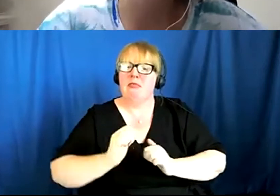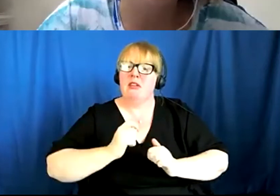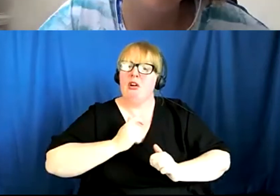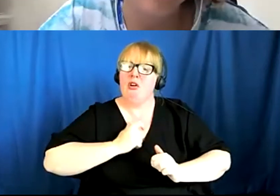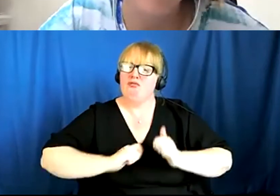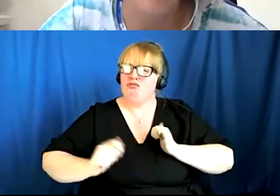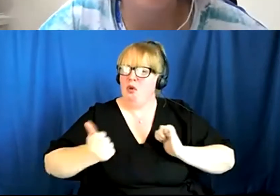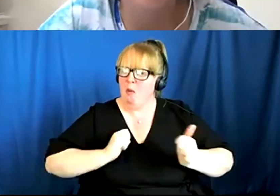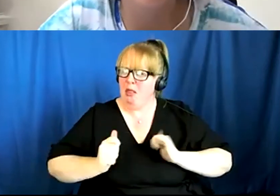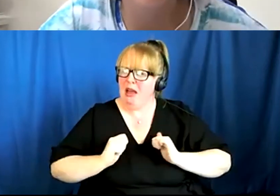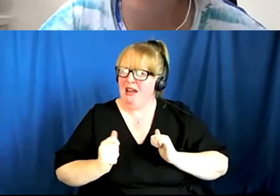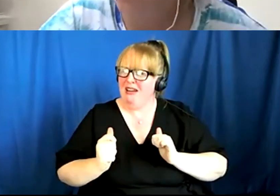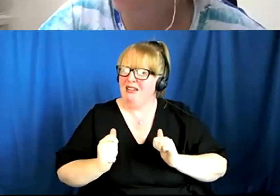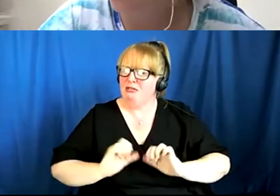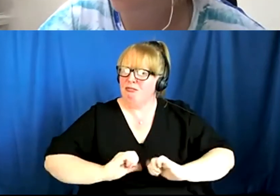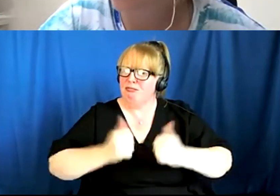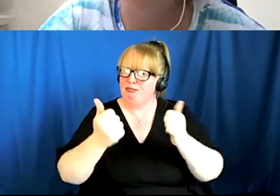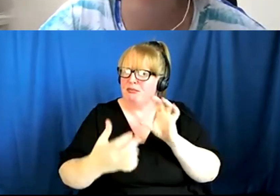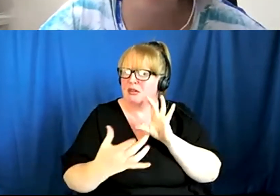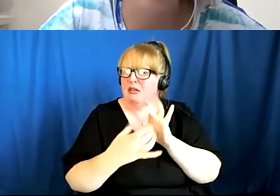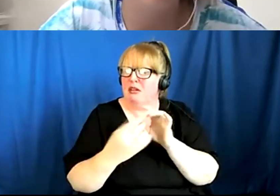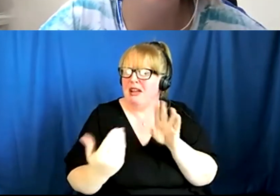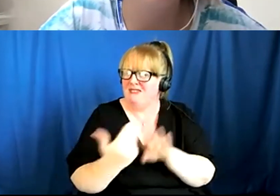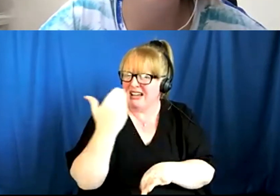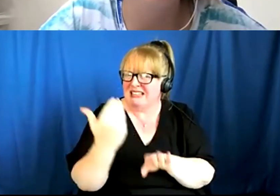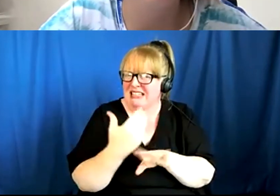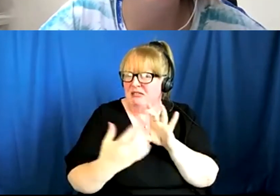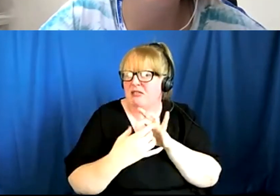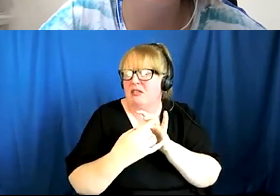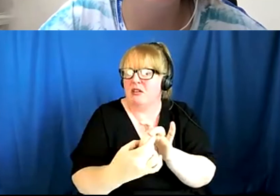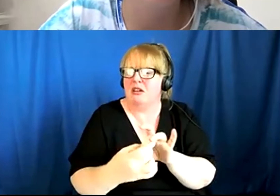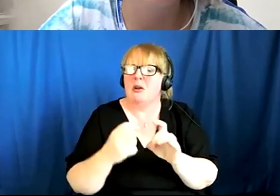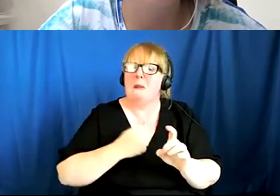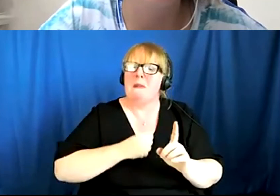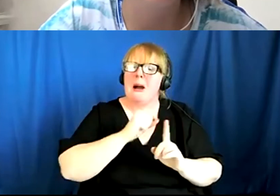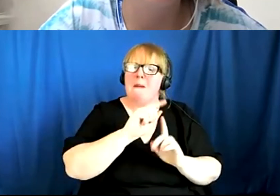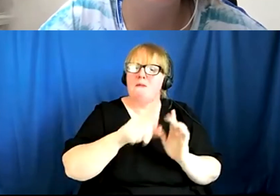And so, I see each of these projects as a kind of new way of trying to answer that question, really.